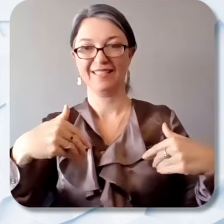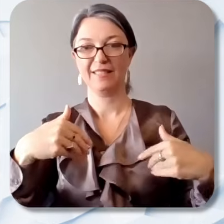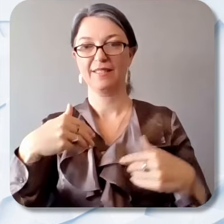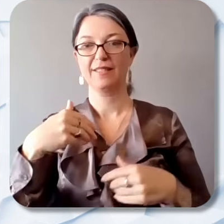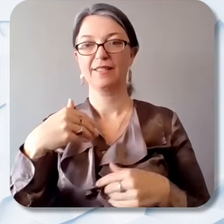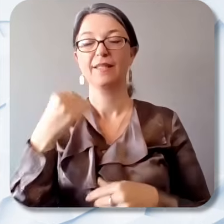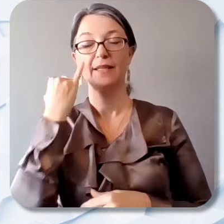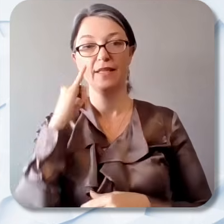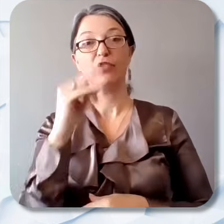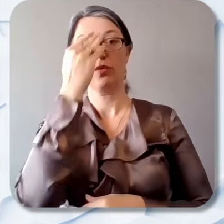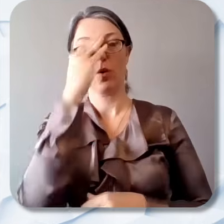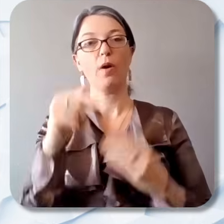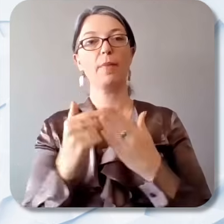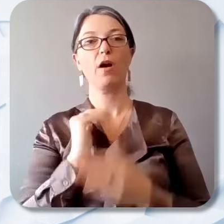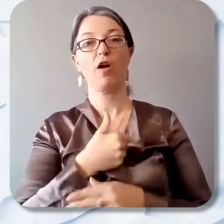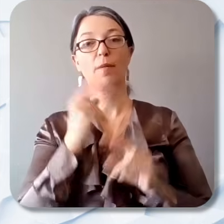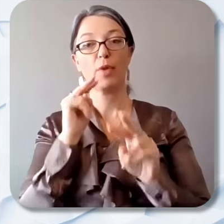our monitoring, we have tiers of monitoring.